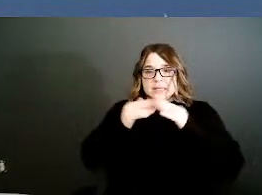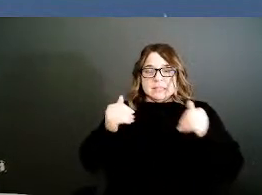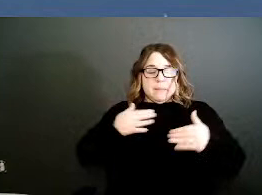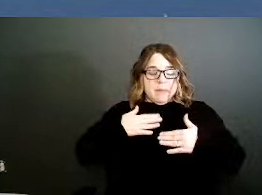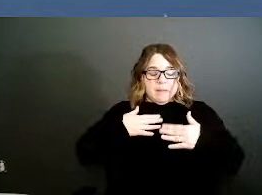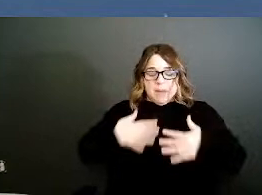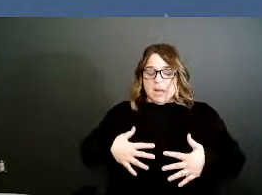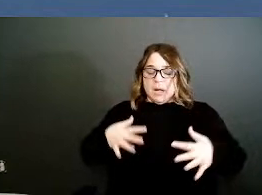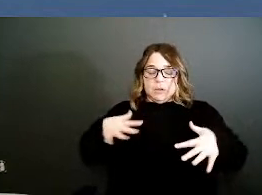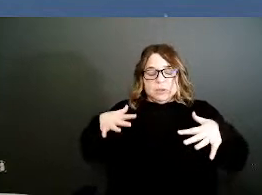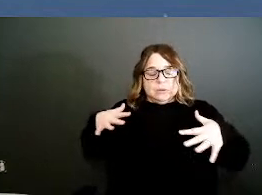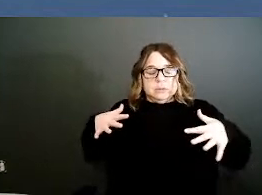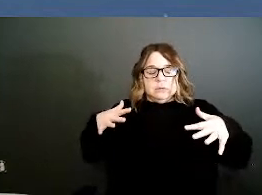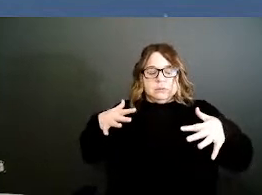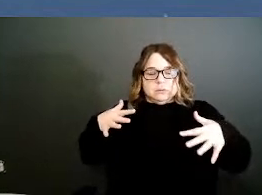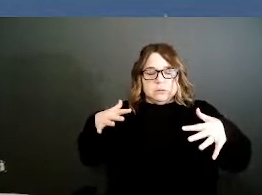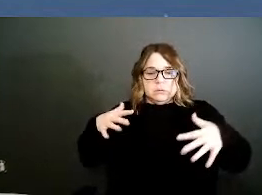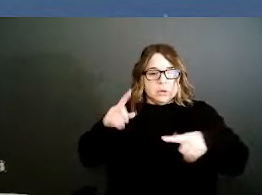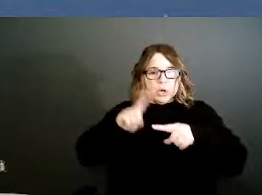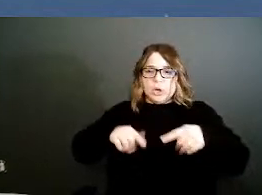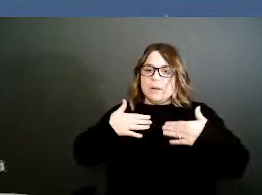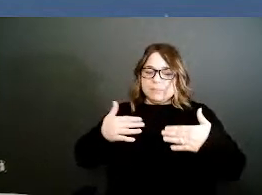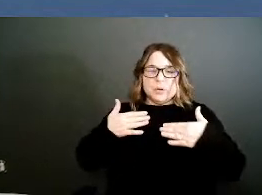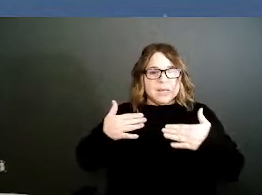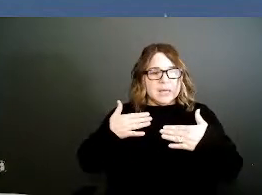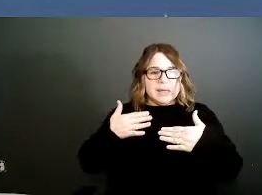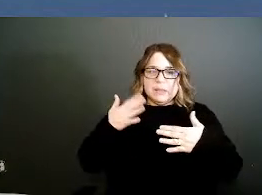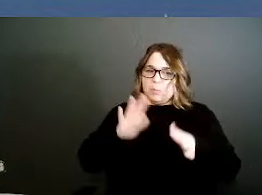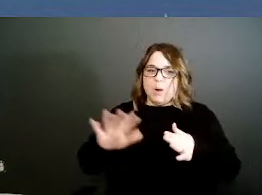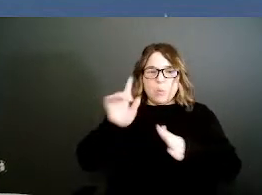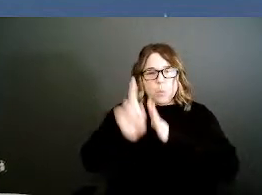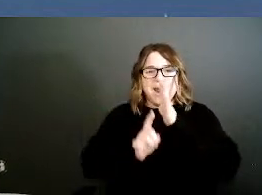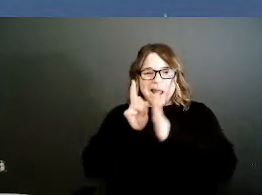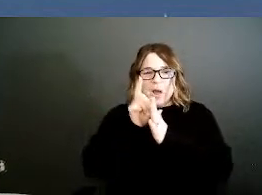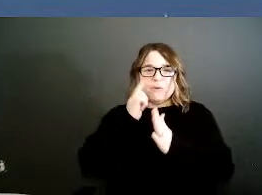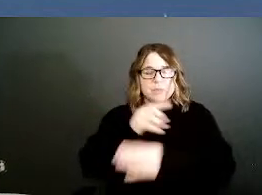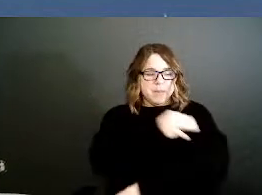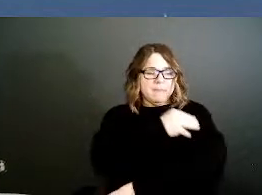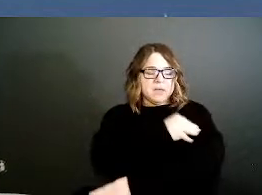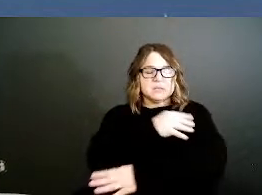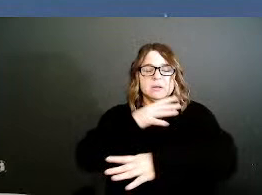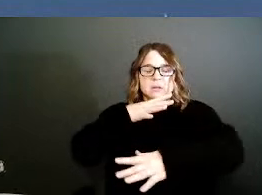I FEEL LIKE I EXPERIENCED JUST A TASTE OF WHAT MY BLACK AND BROWN NEIGHBORS EXPERIENCE WHEN INTERACTING WITH POLICE.